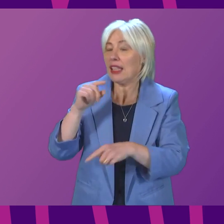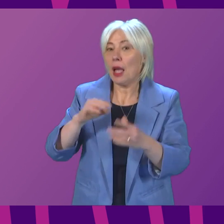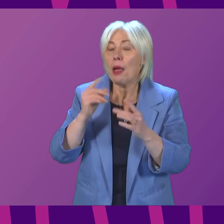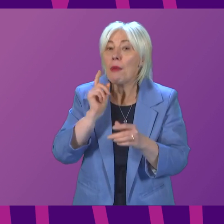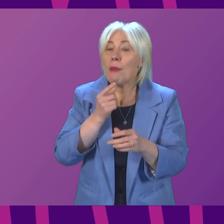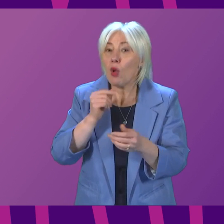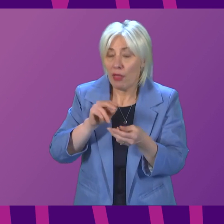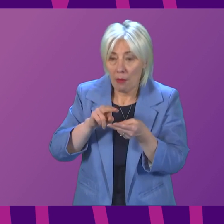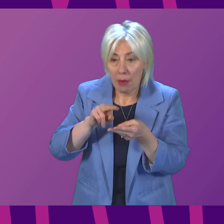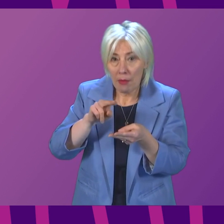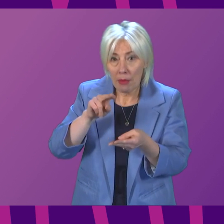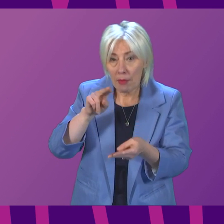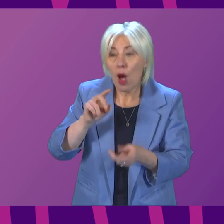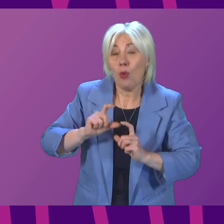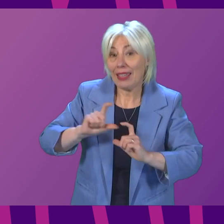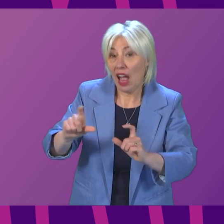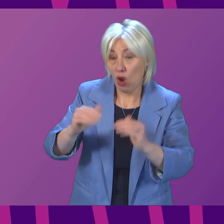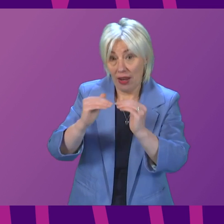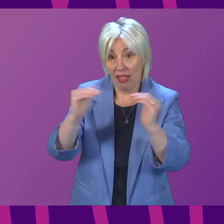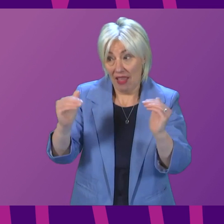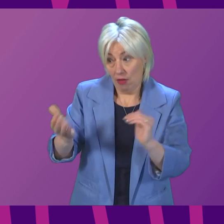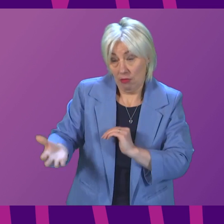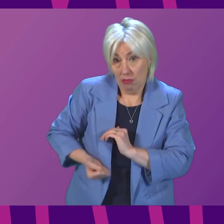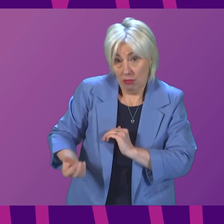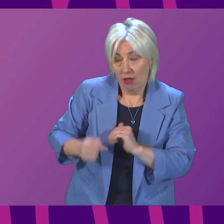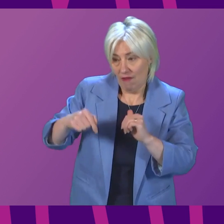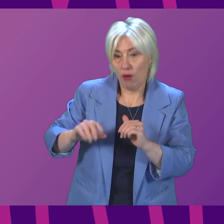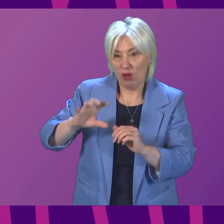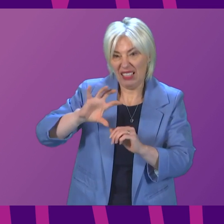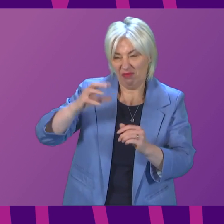would continue to receive the current levels of state pension in an independent Scotland.